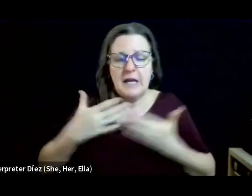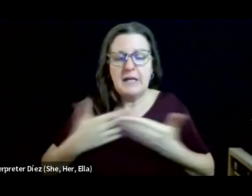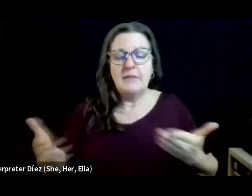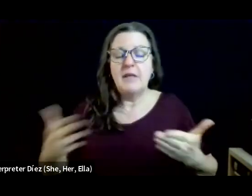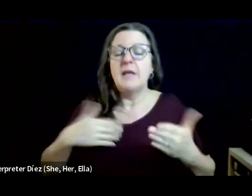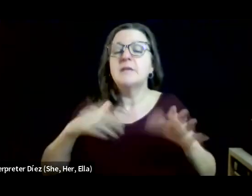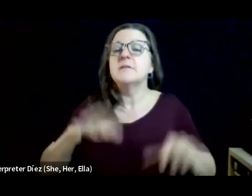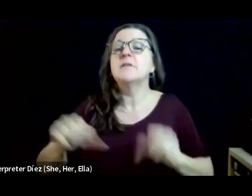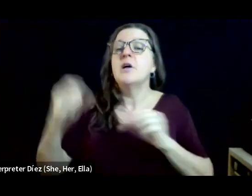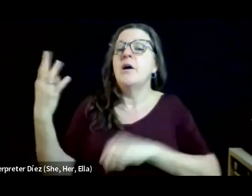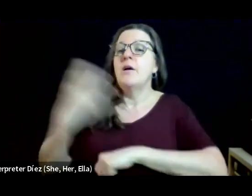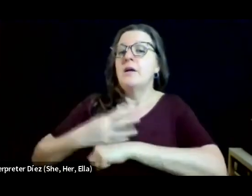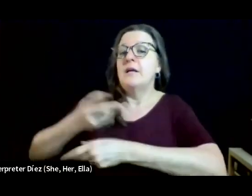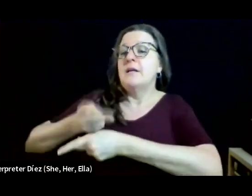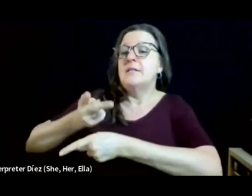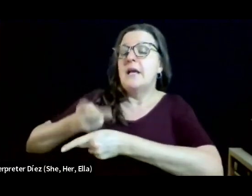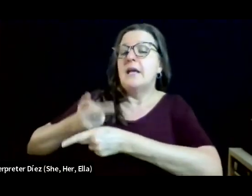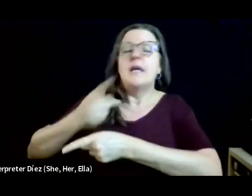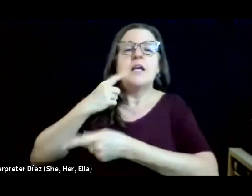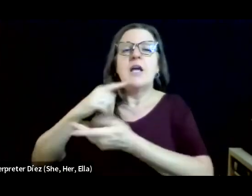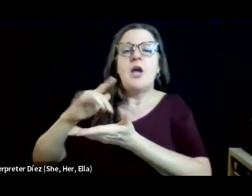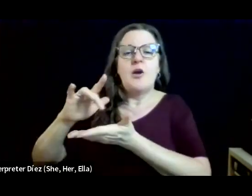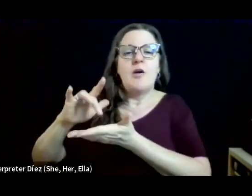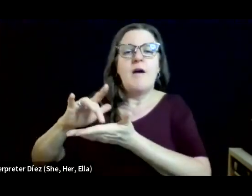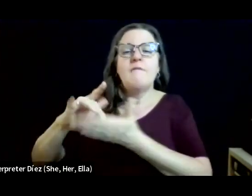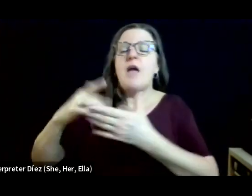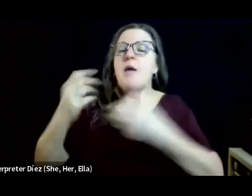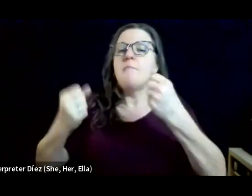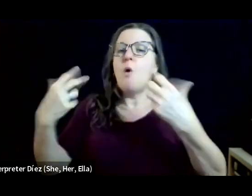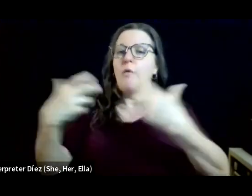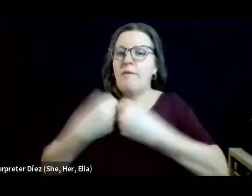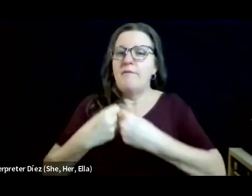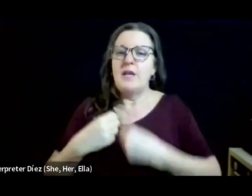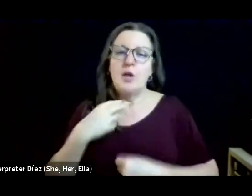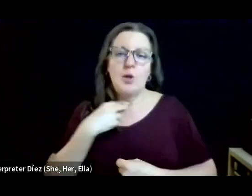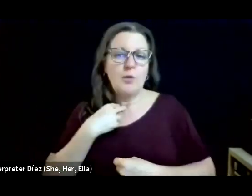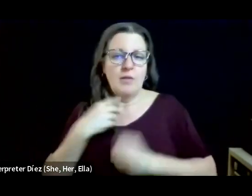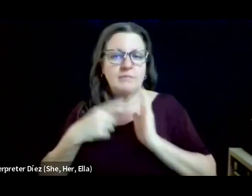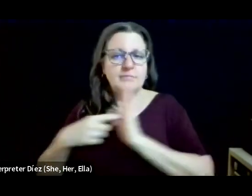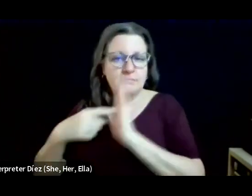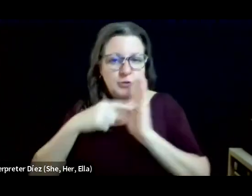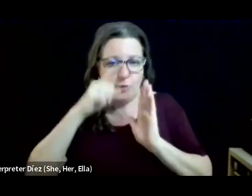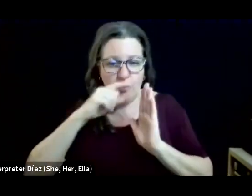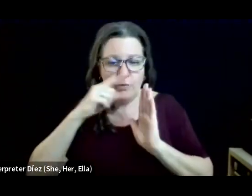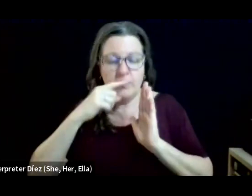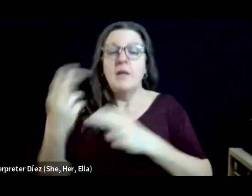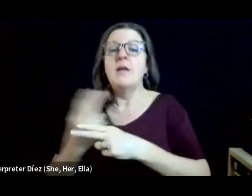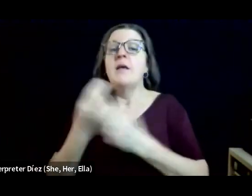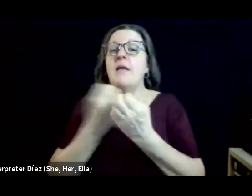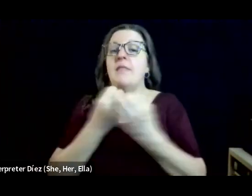as you can see, was played by the robotic mannequin. And we used equipment that they would see in the health care industry.